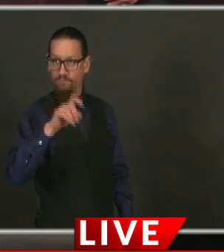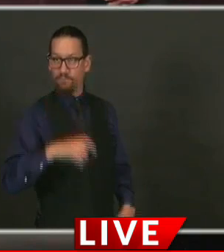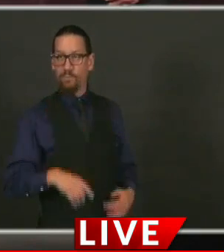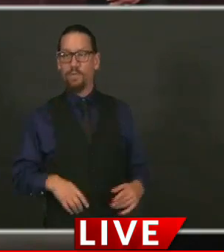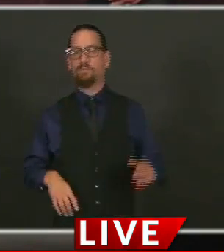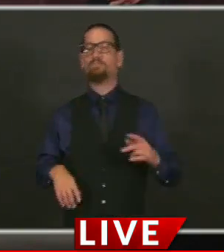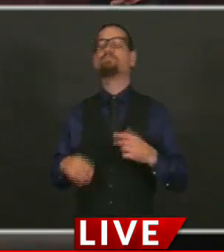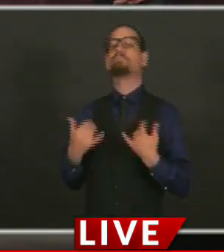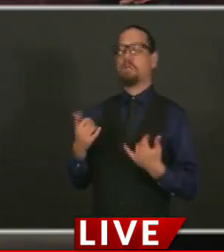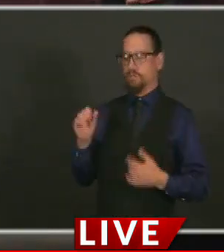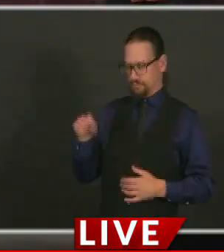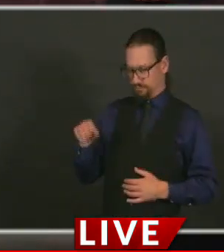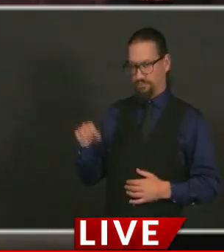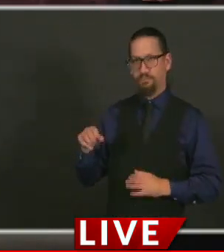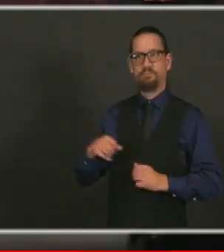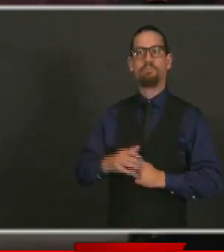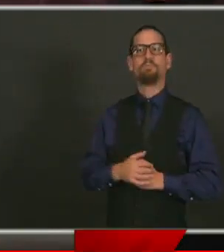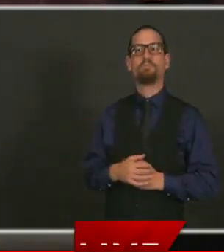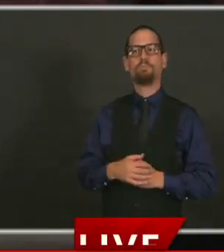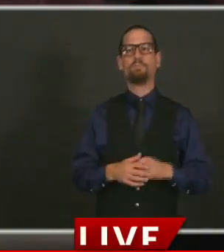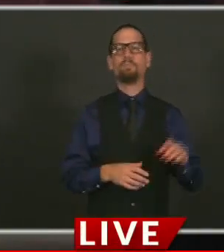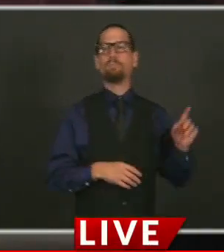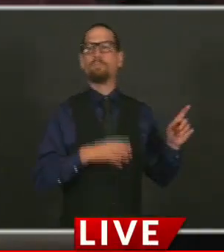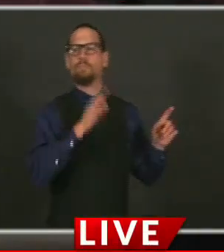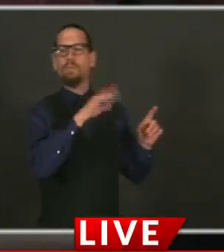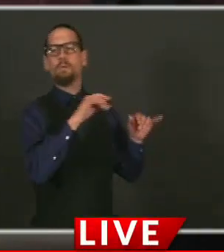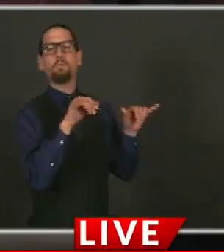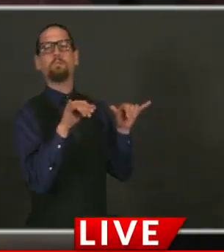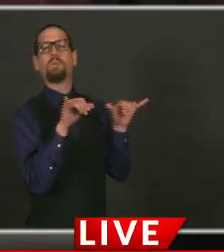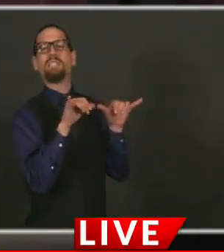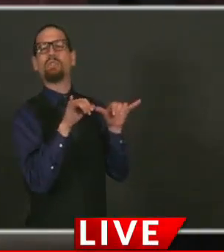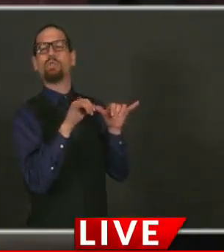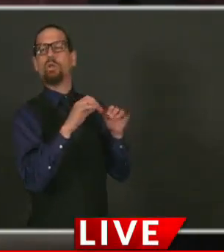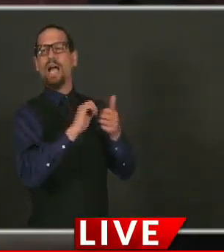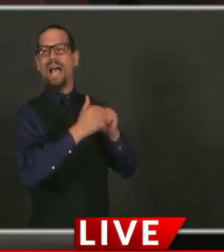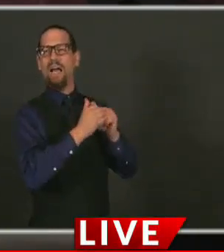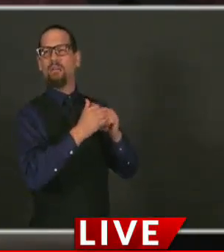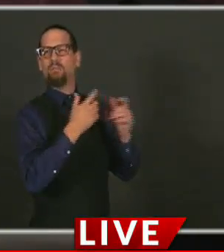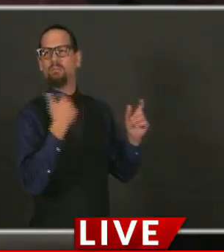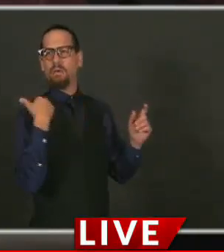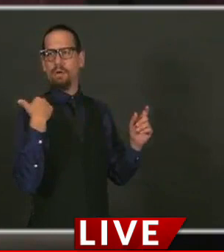IT APPEARS SO. WHAT WITH THE METRICS LOOK